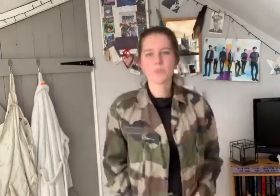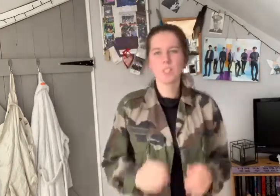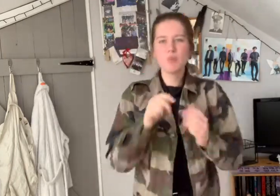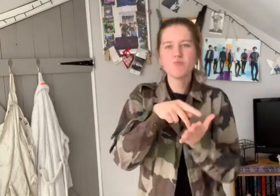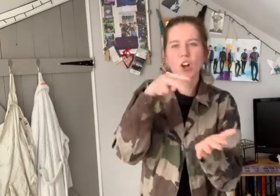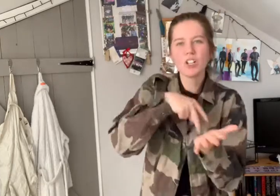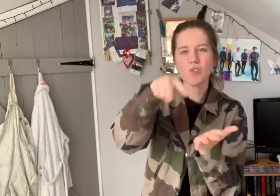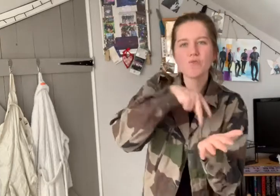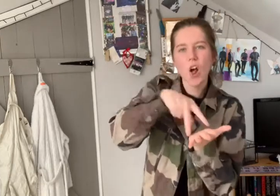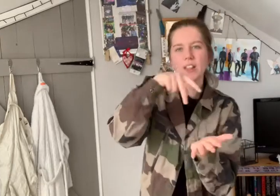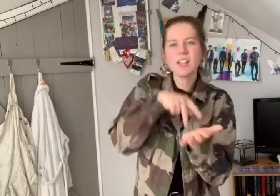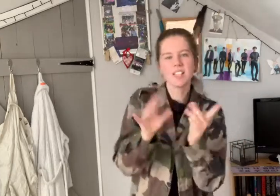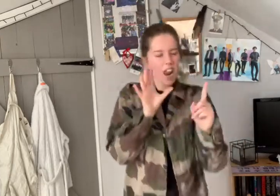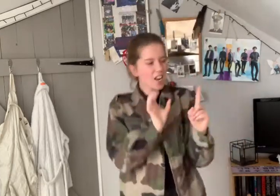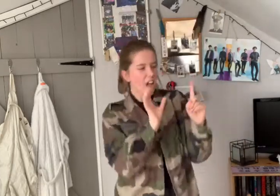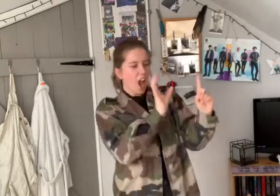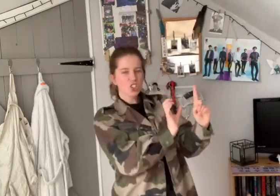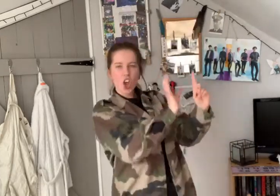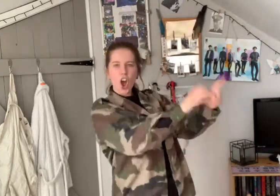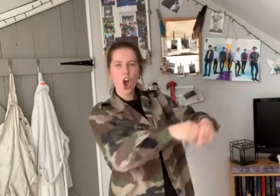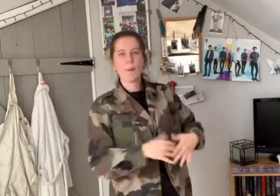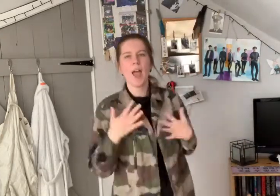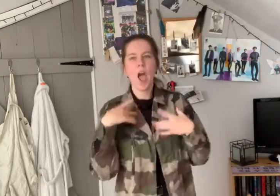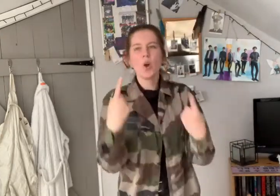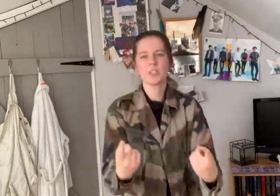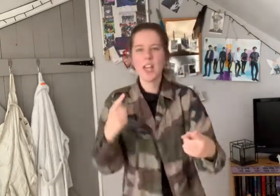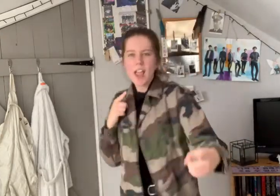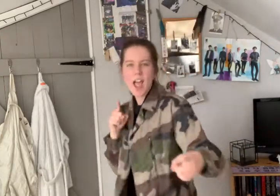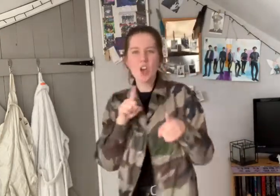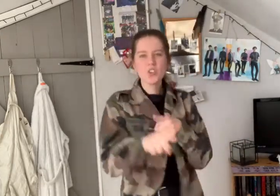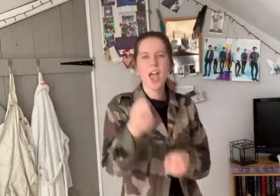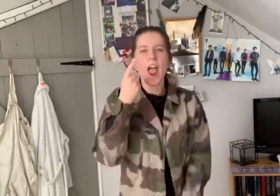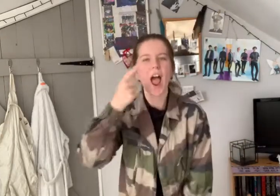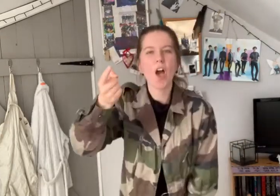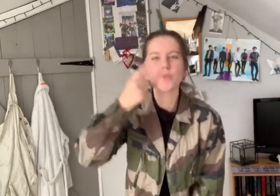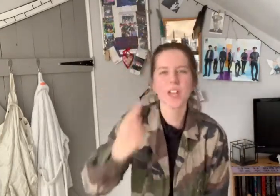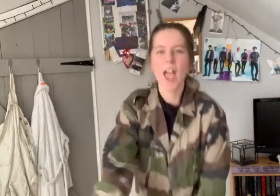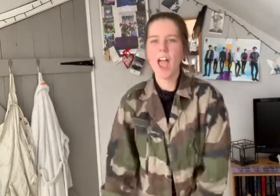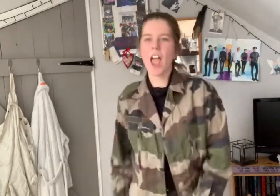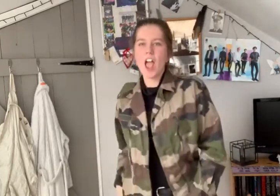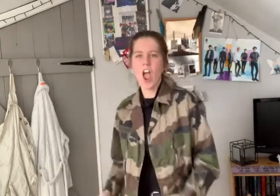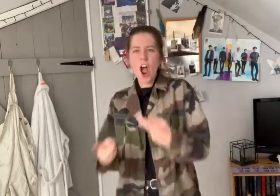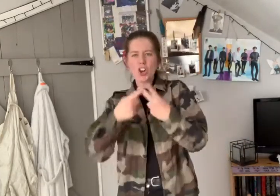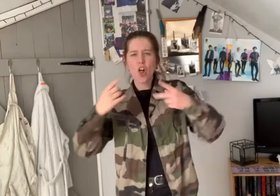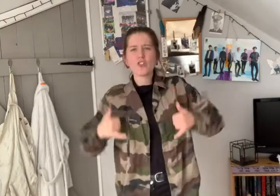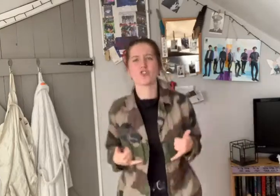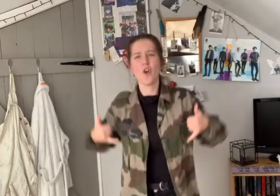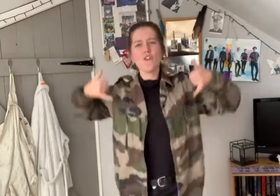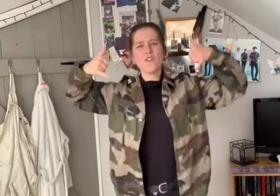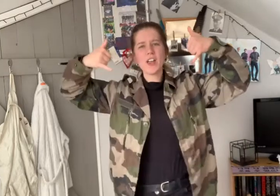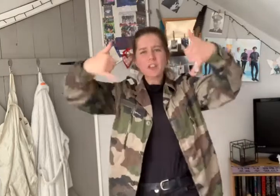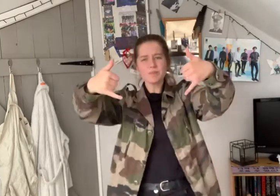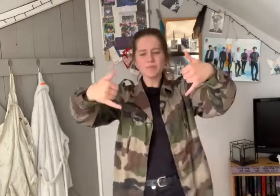Keep on and runnin' and runnin' till I catch up HOW YOU DARE Another trophy